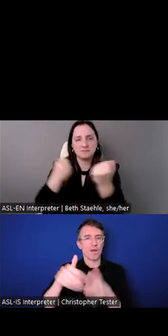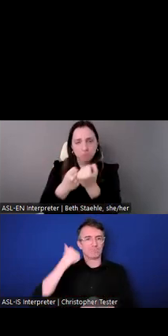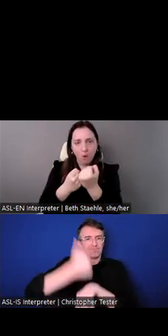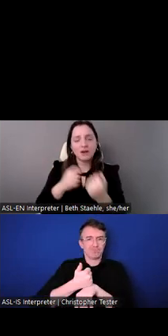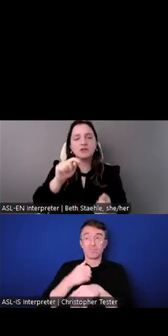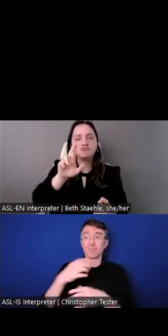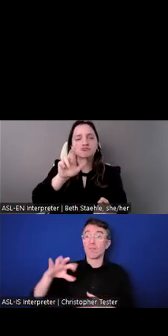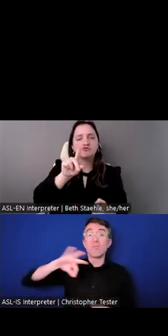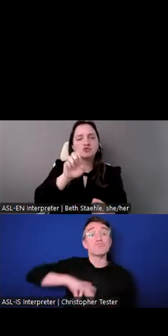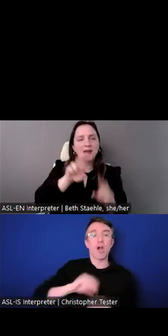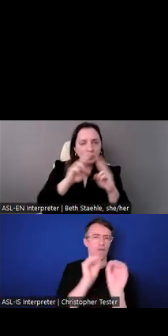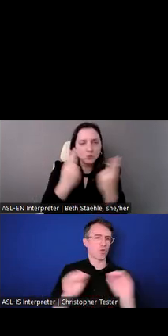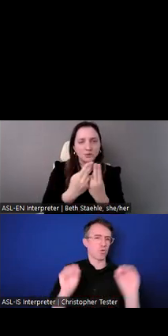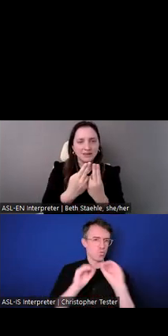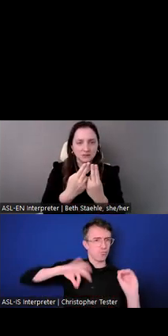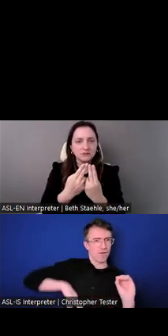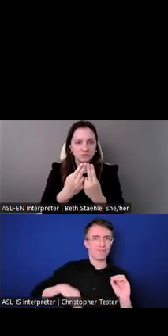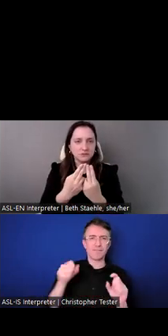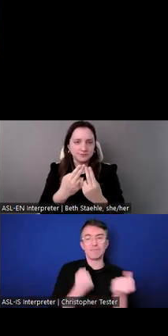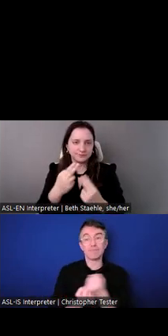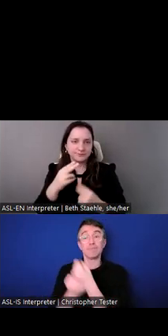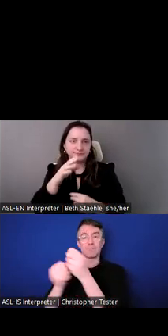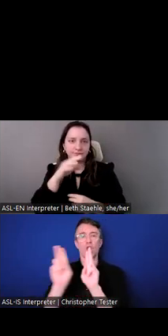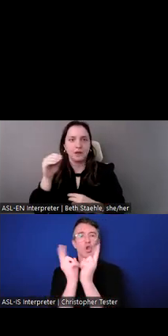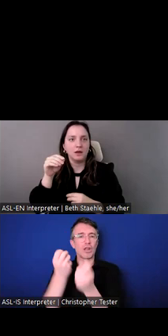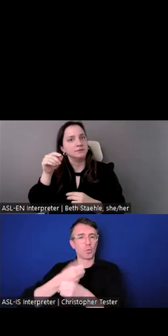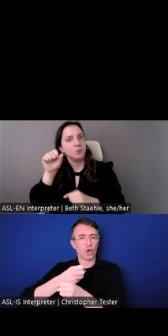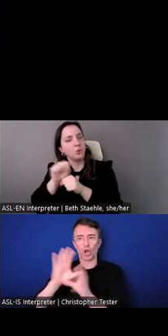You can read more at solidaritycenter.org.